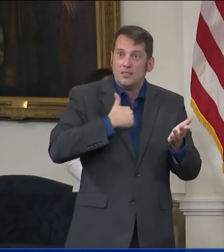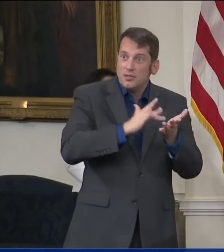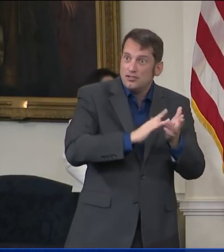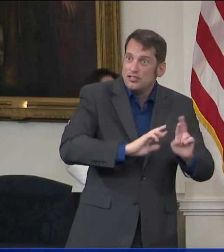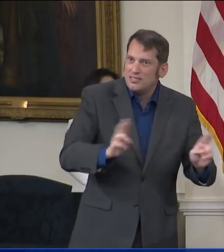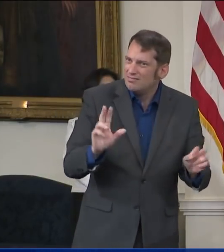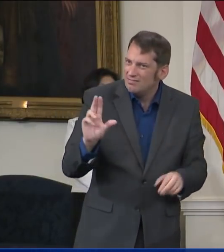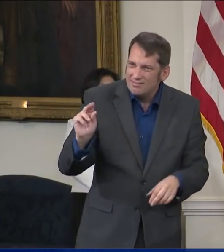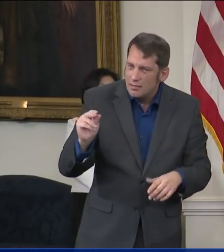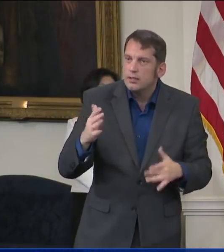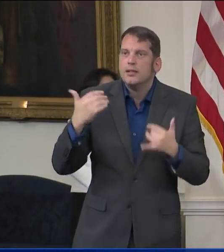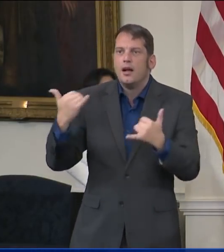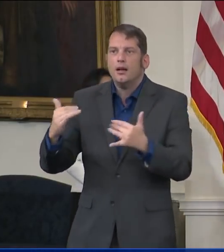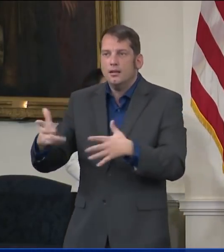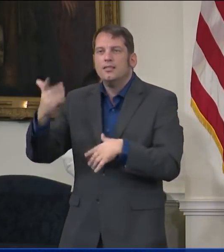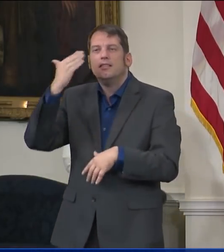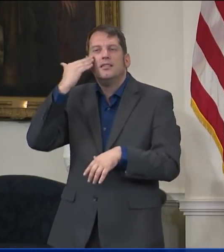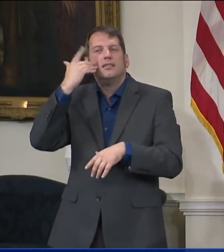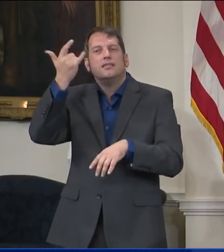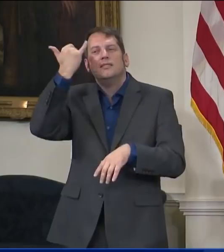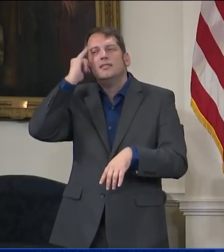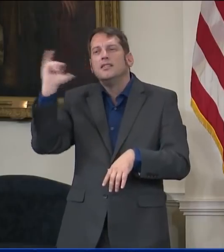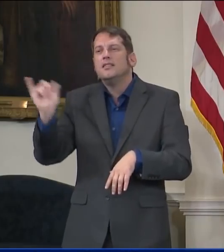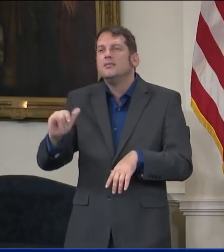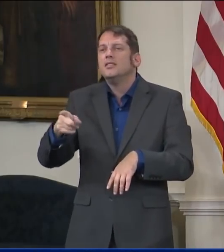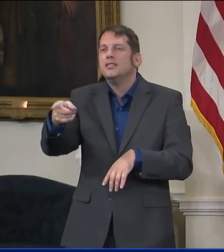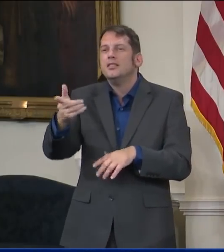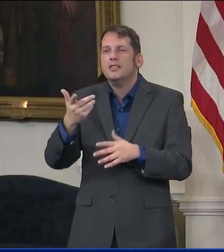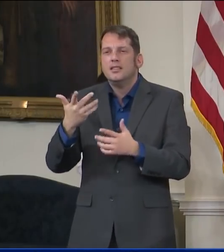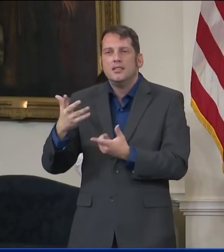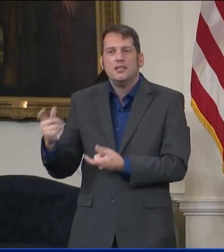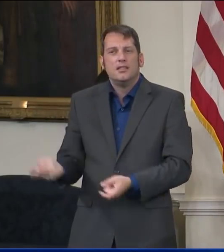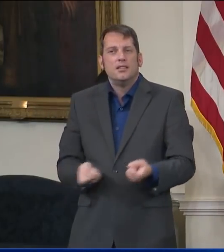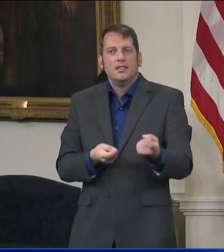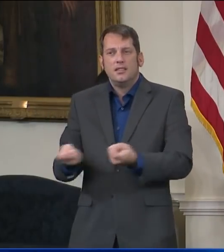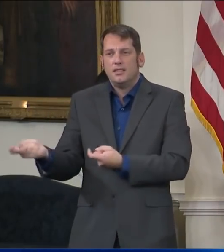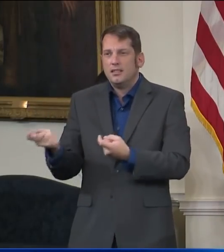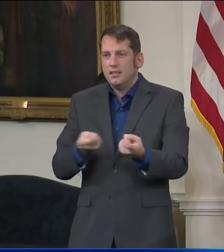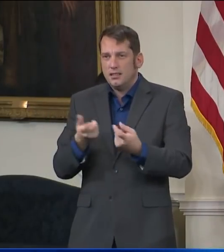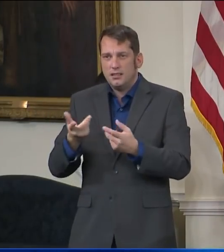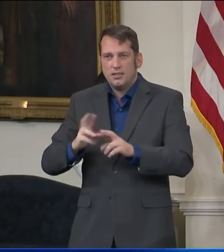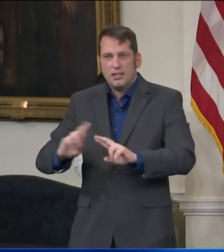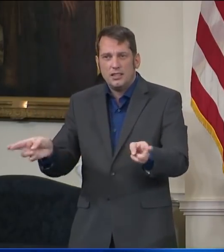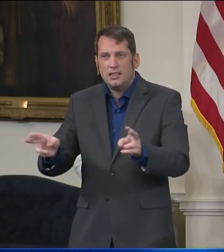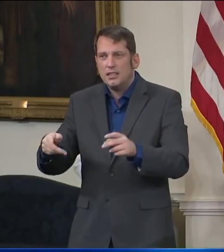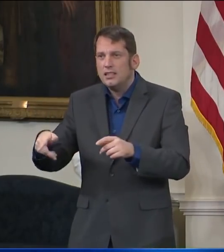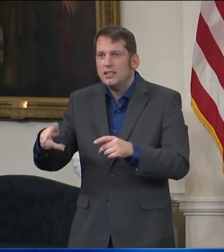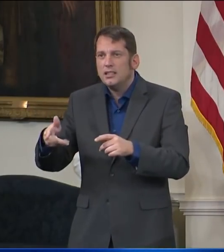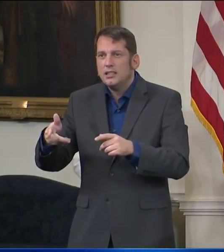WE JUST HAD PEOPLE DYING AND STACKING UP IN ICE RINKS BECAUSE WE DIDN’T HAVE MORE CAPACITY.